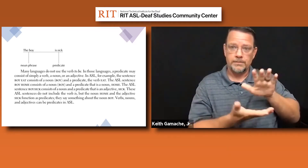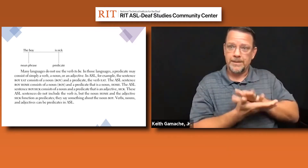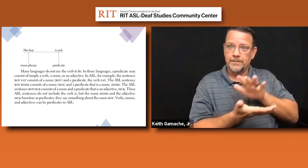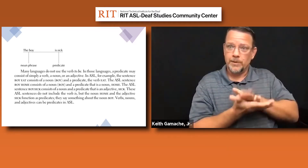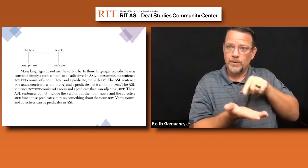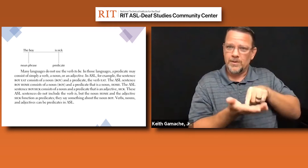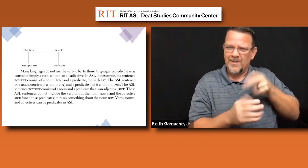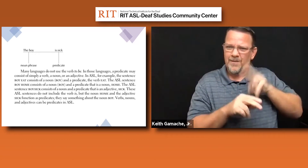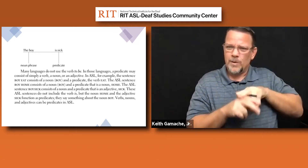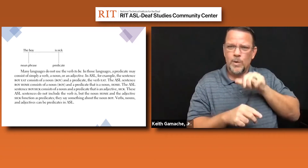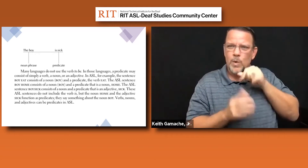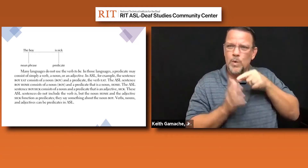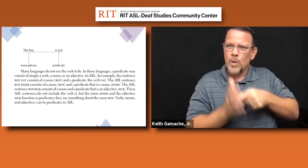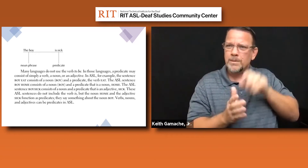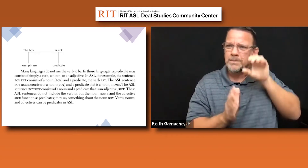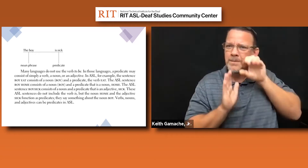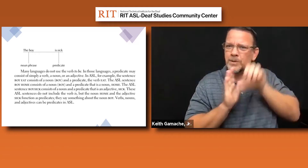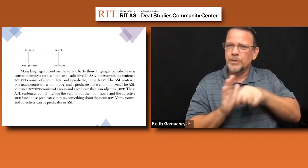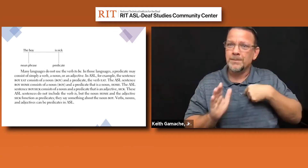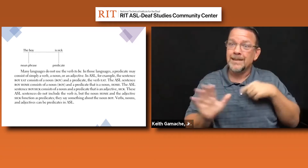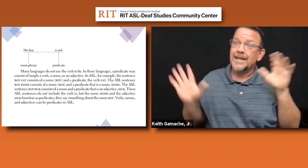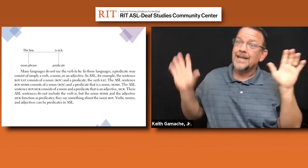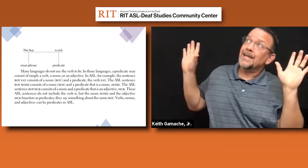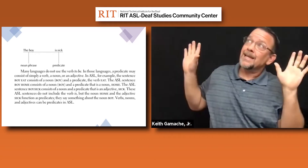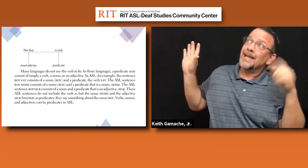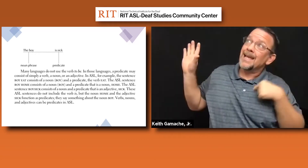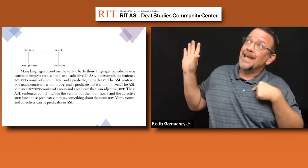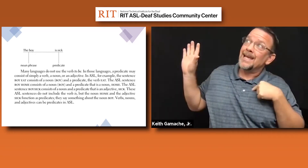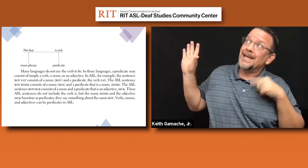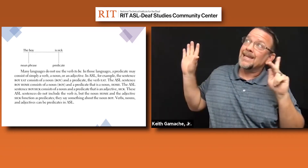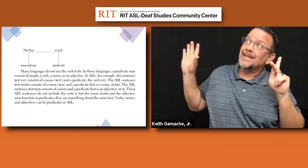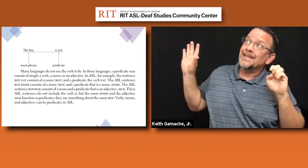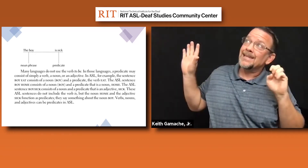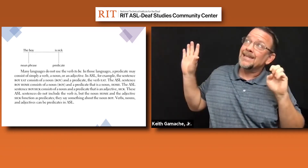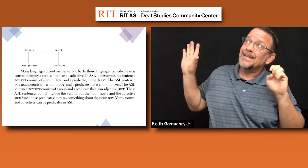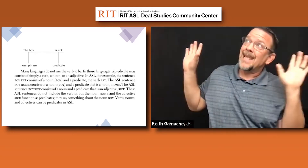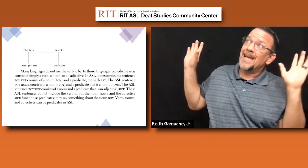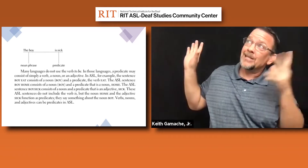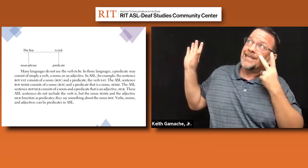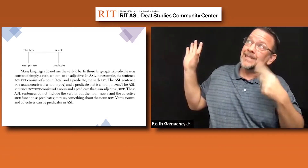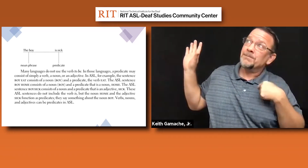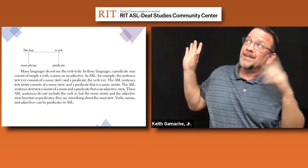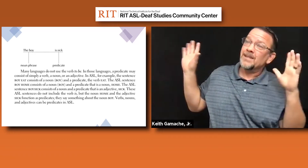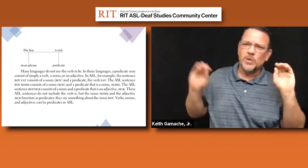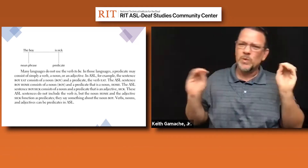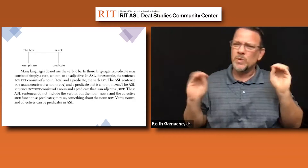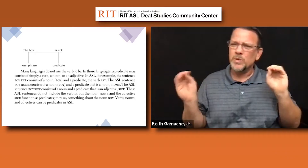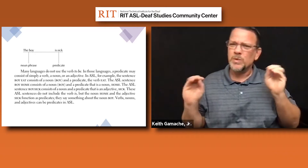in written form, you don't know where I am, necessarily. There's no picture of me on the page,